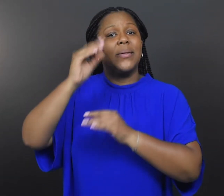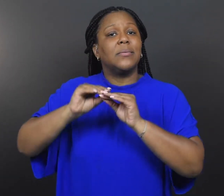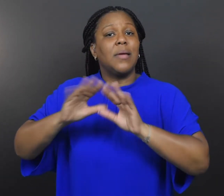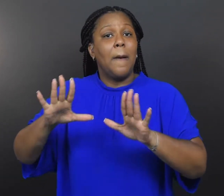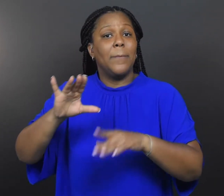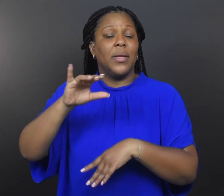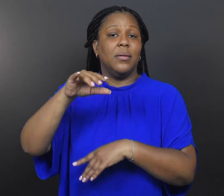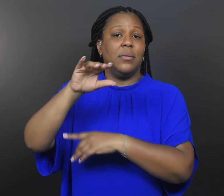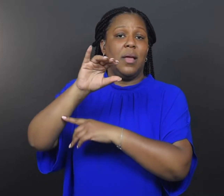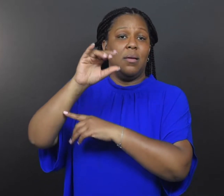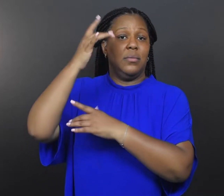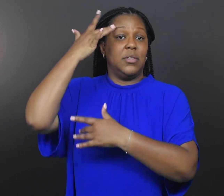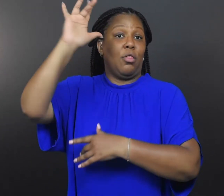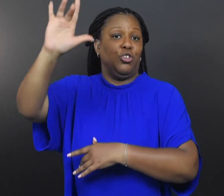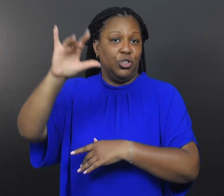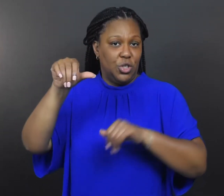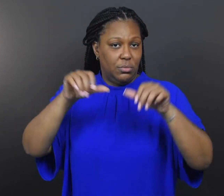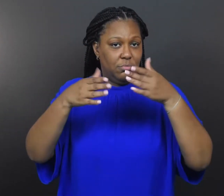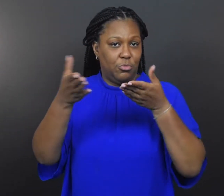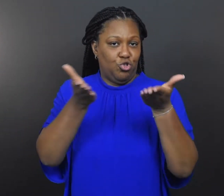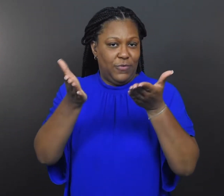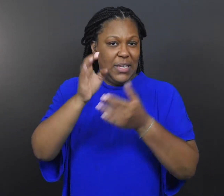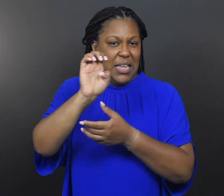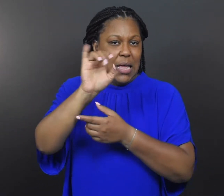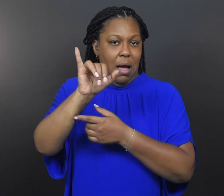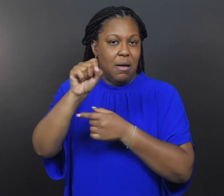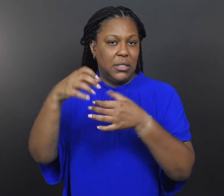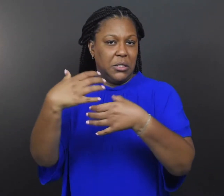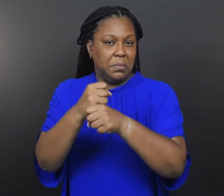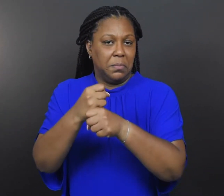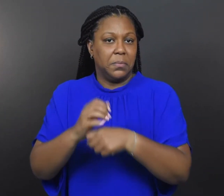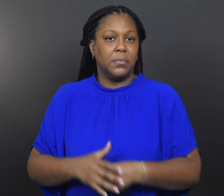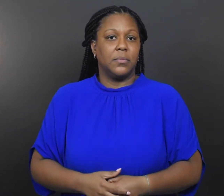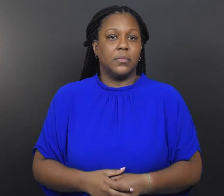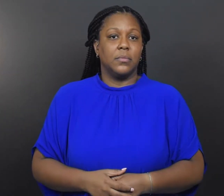Service (EIS).